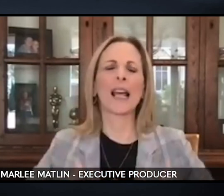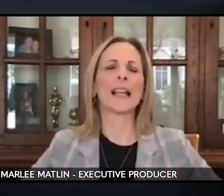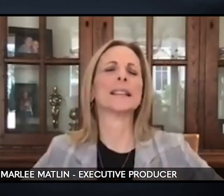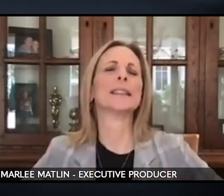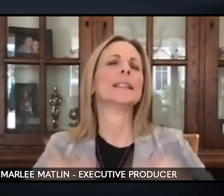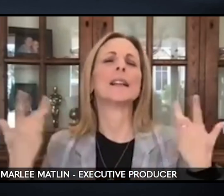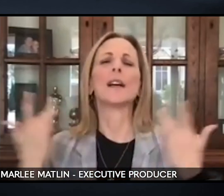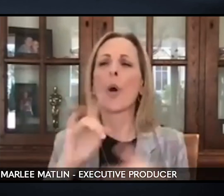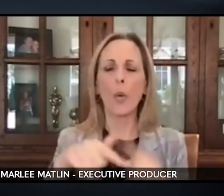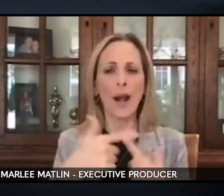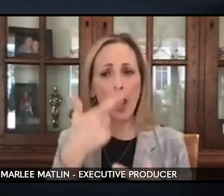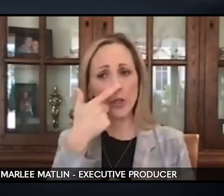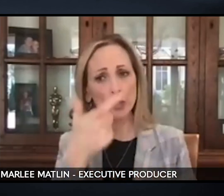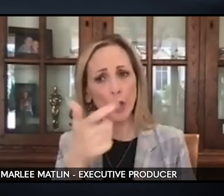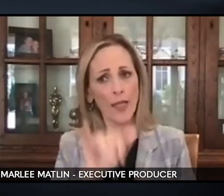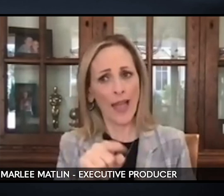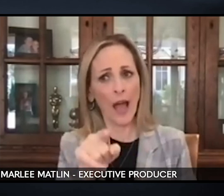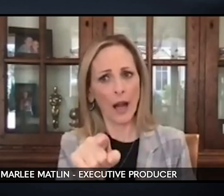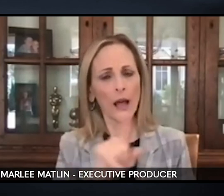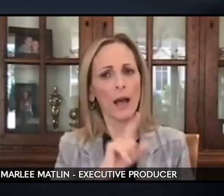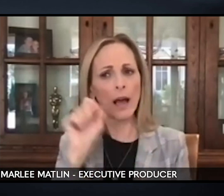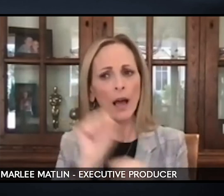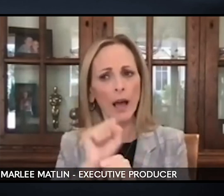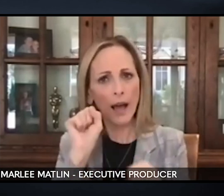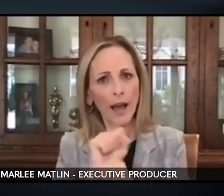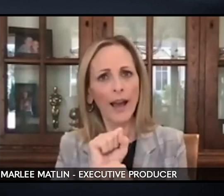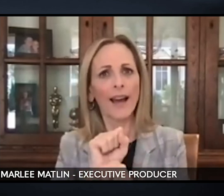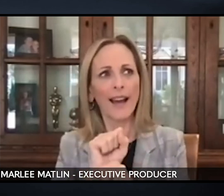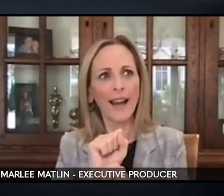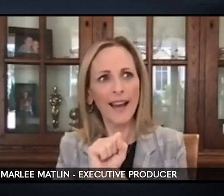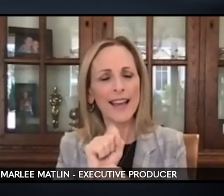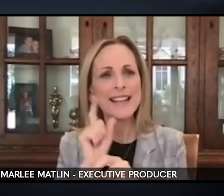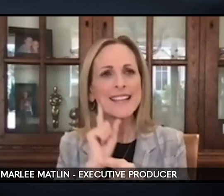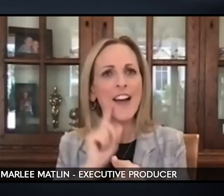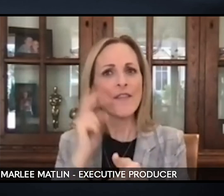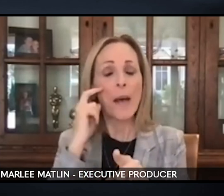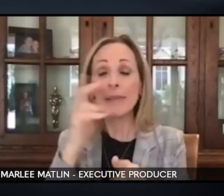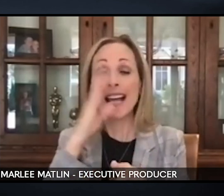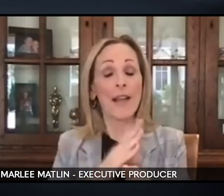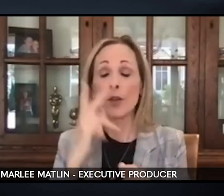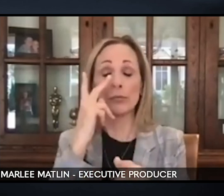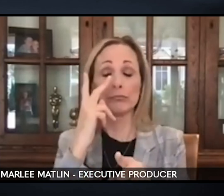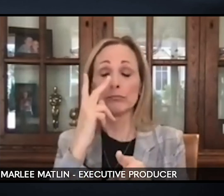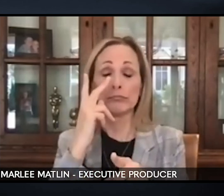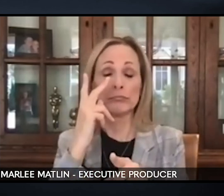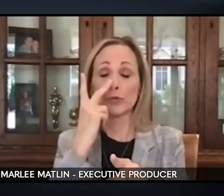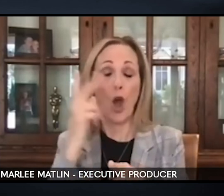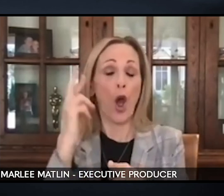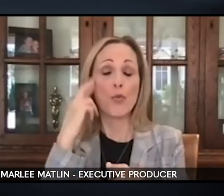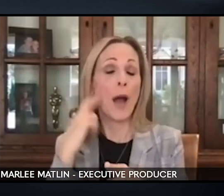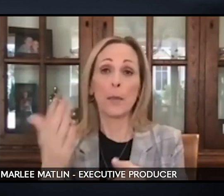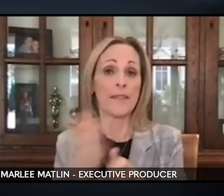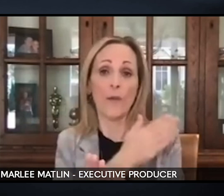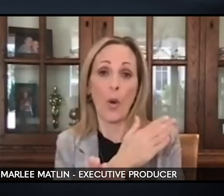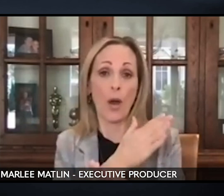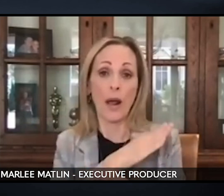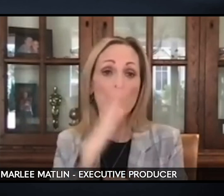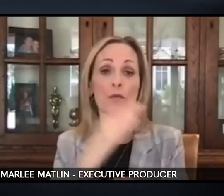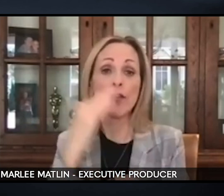it was so thrilling for me to see that a deaf, I mean, I'd never seen Robert